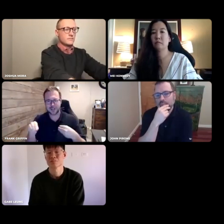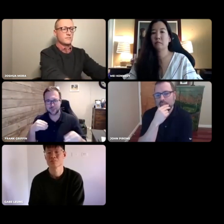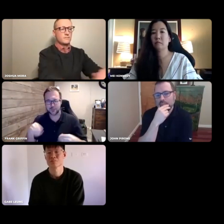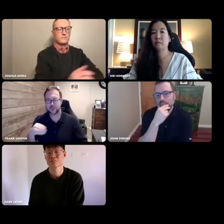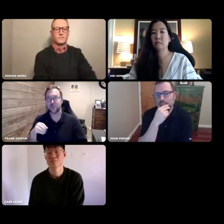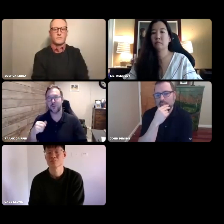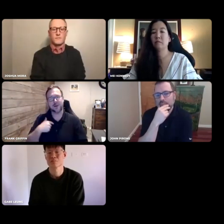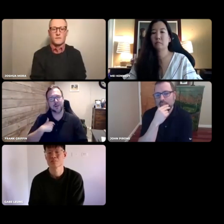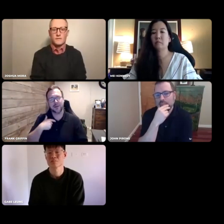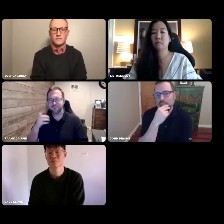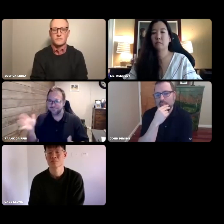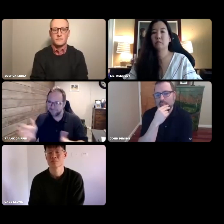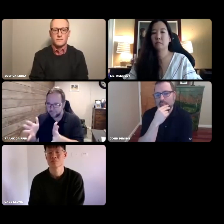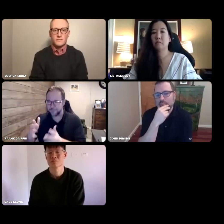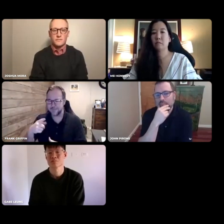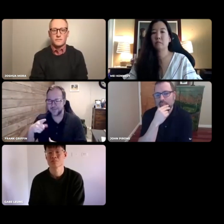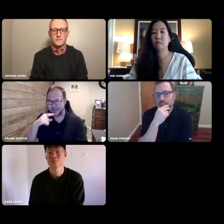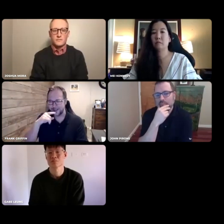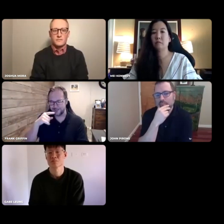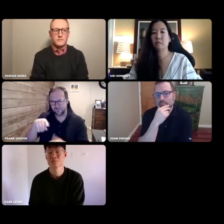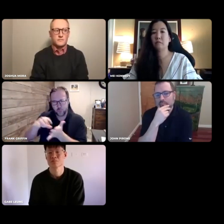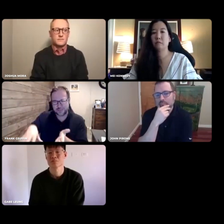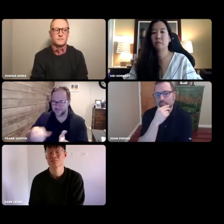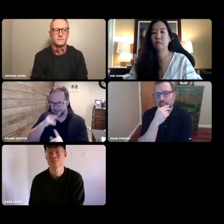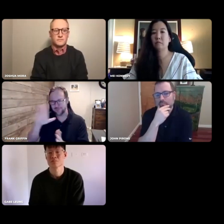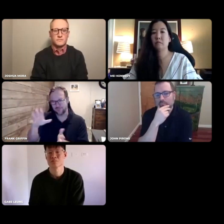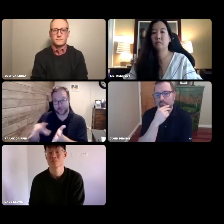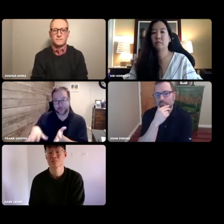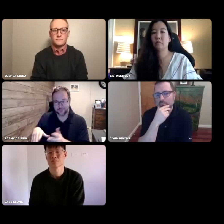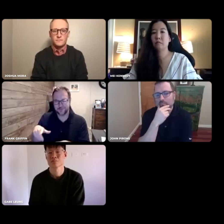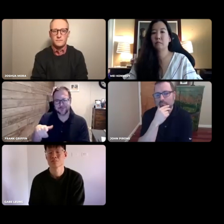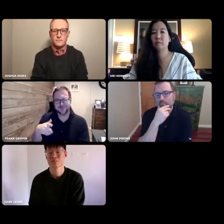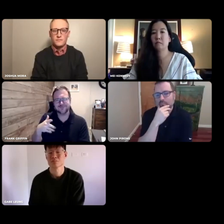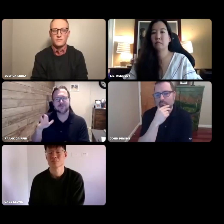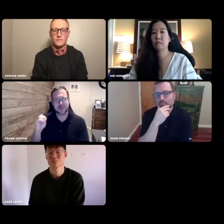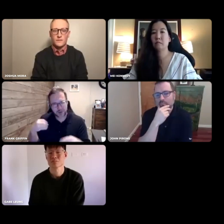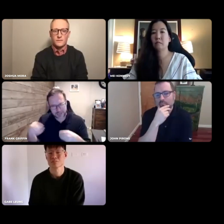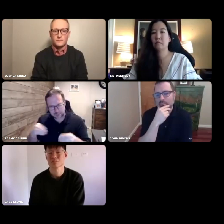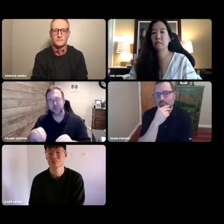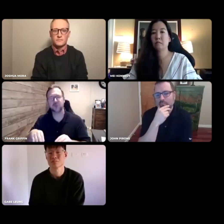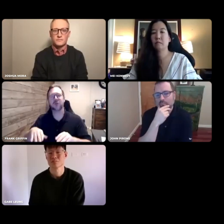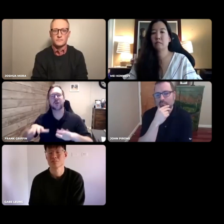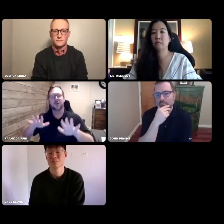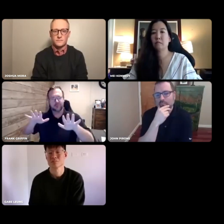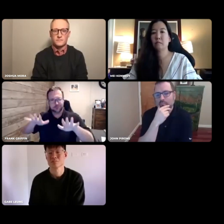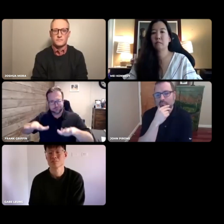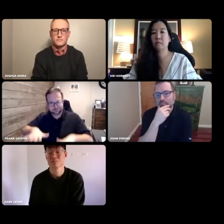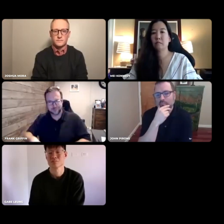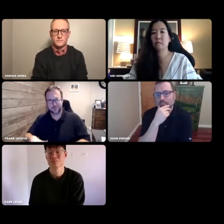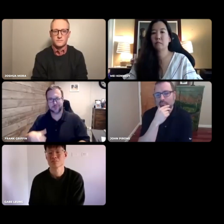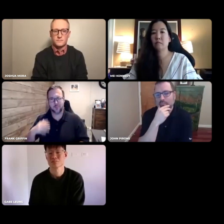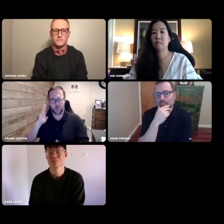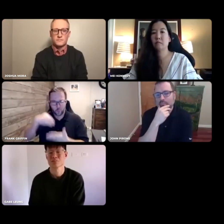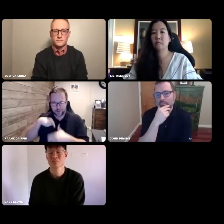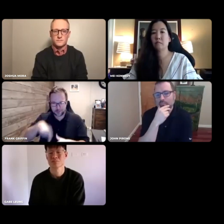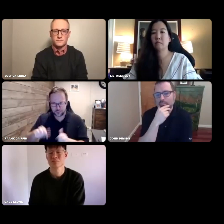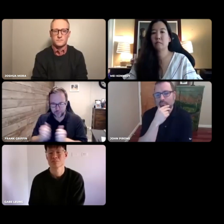It's not permanent, but we need to be flexible. Students, be flexible too.